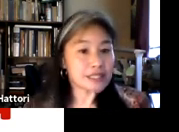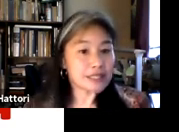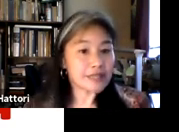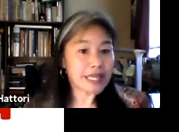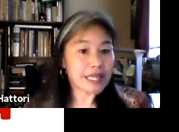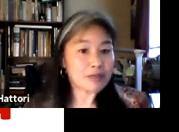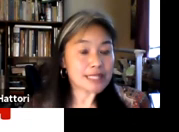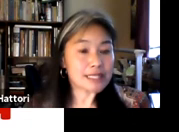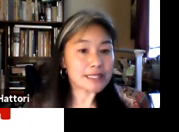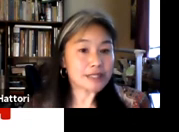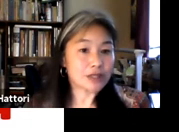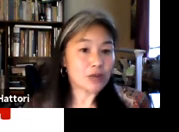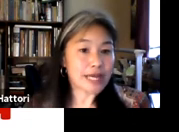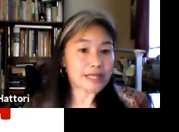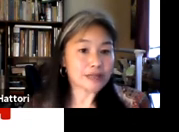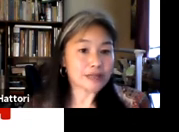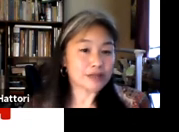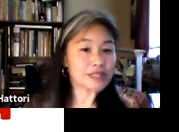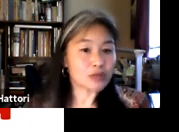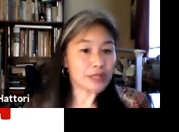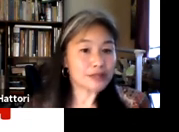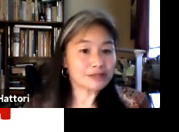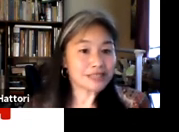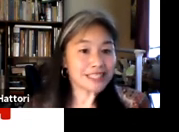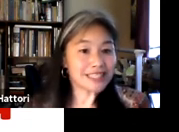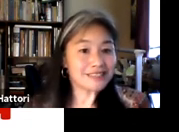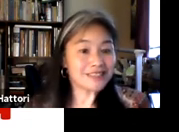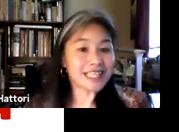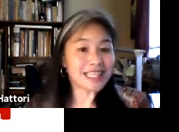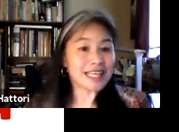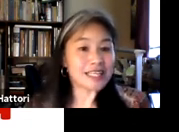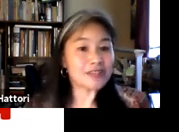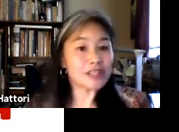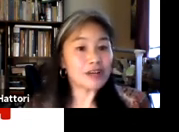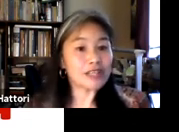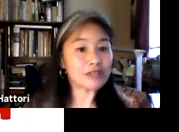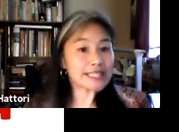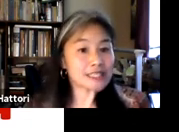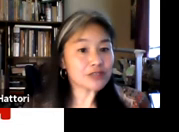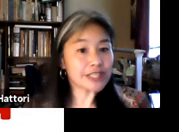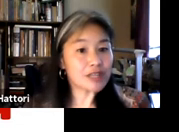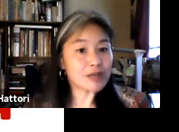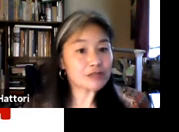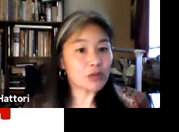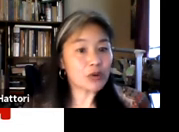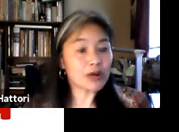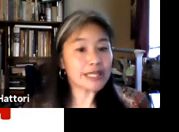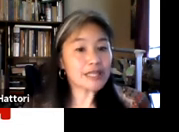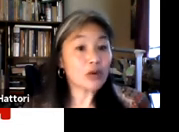They did also have water and they had some partitions in the bathrooms, which was very much appreciated, especially by the